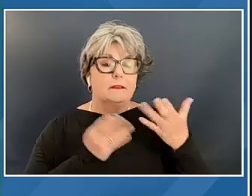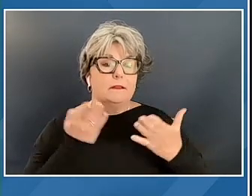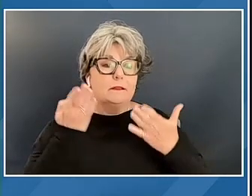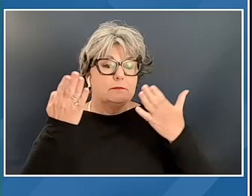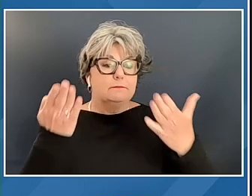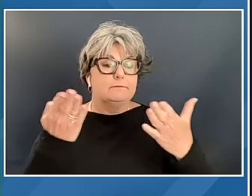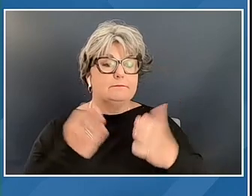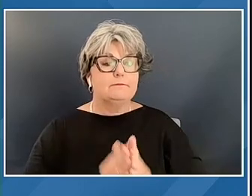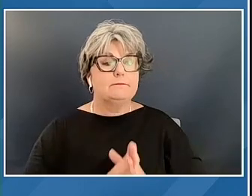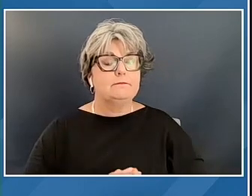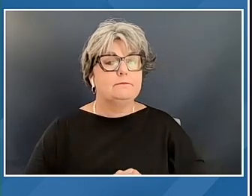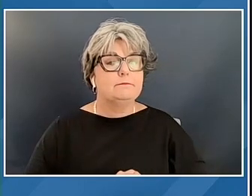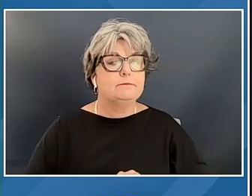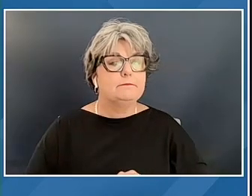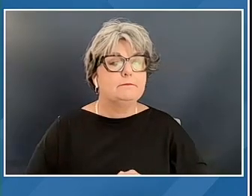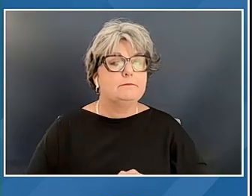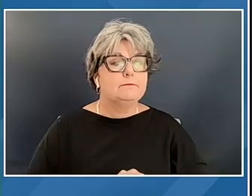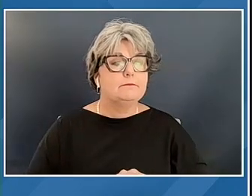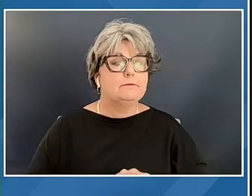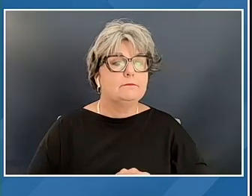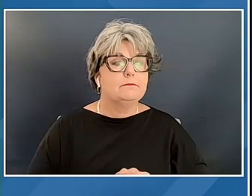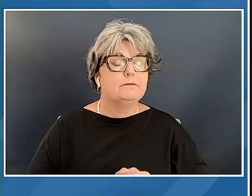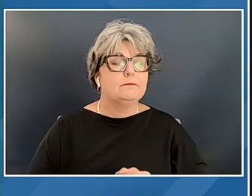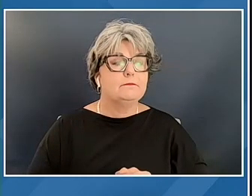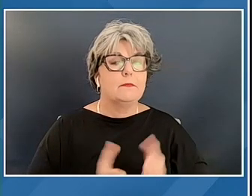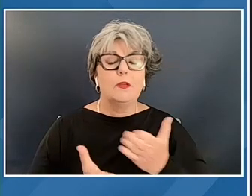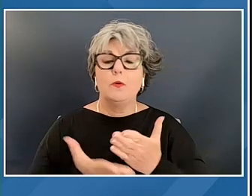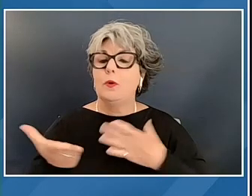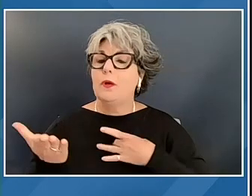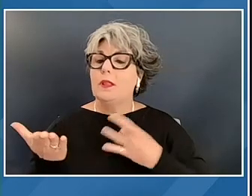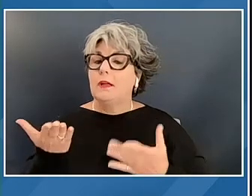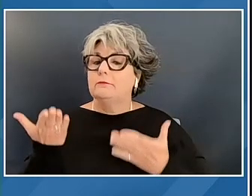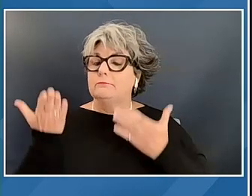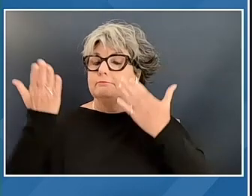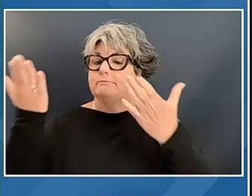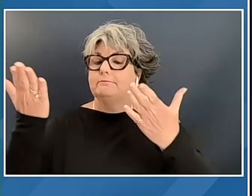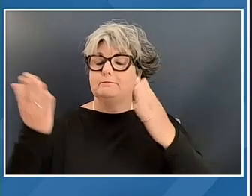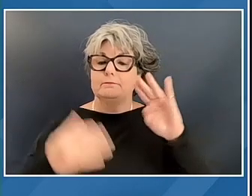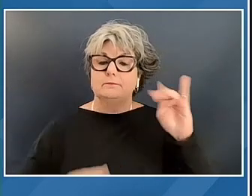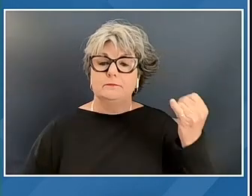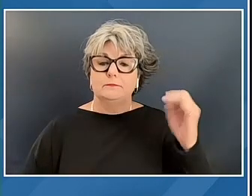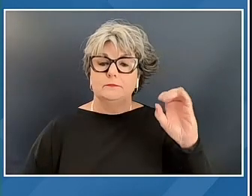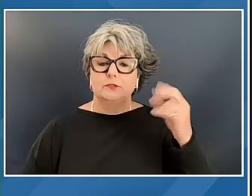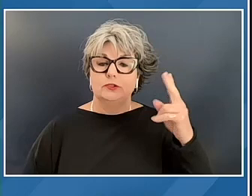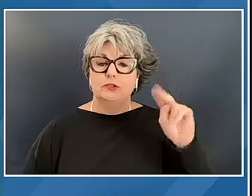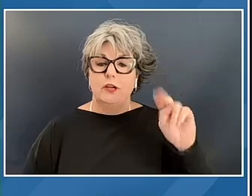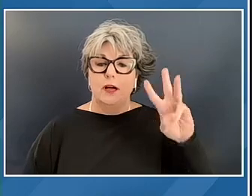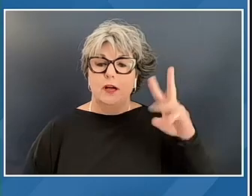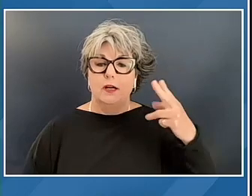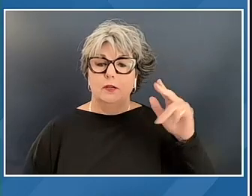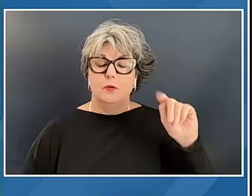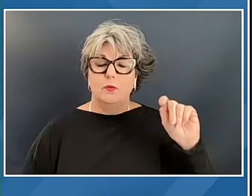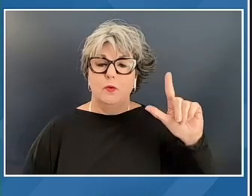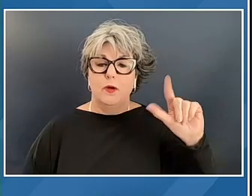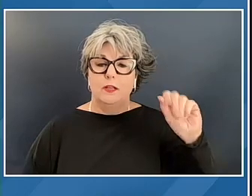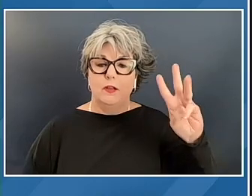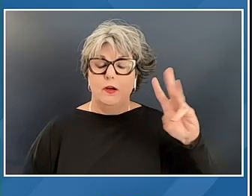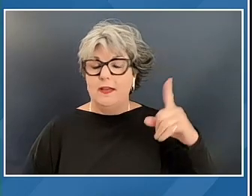Yes, we would like to put forth John Whitelaw as the primary negotiator for this constituency group.